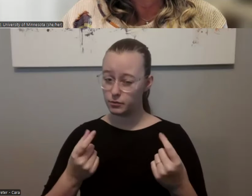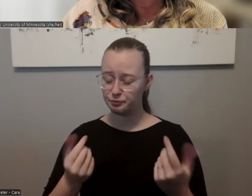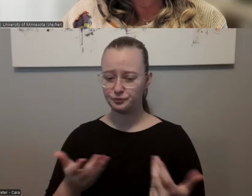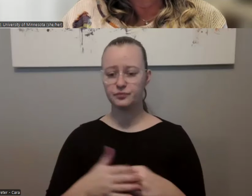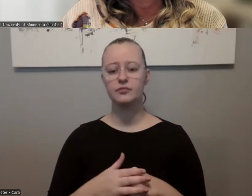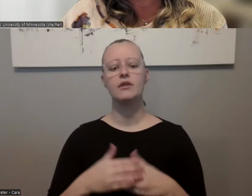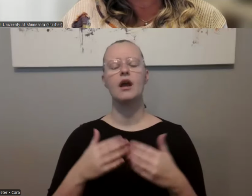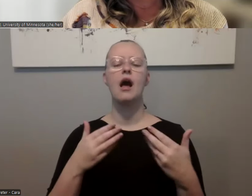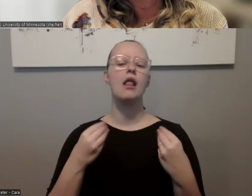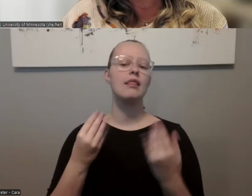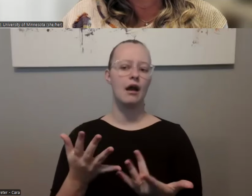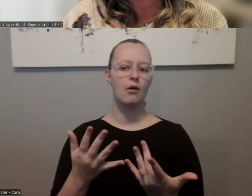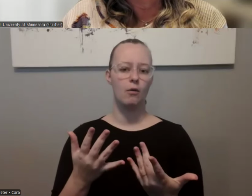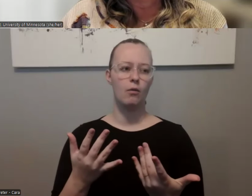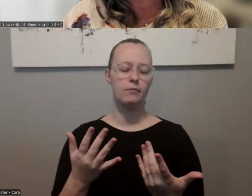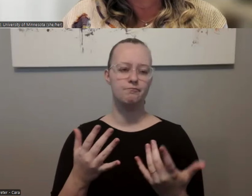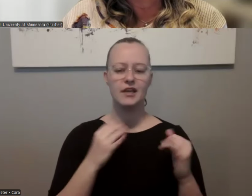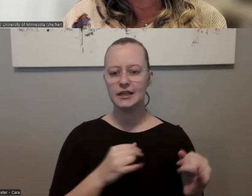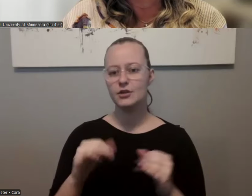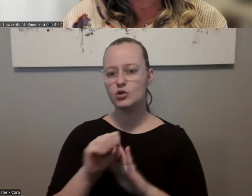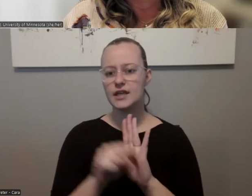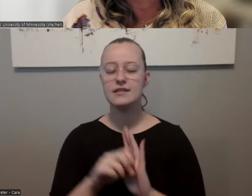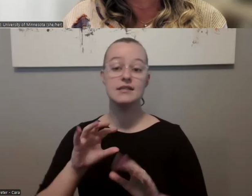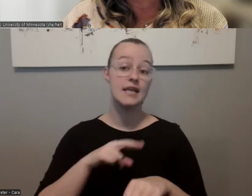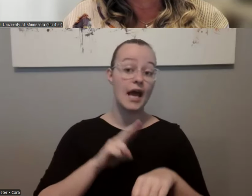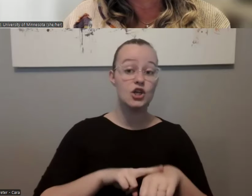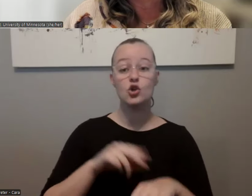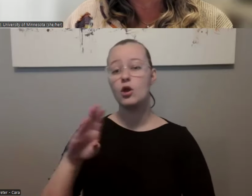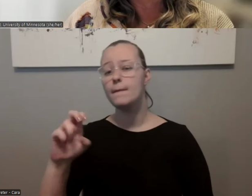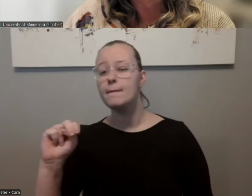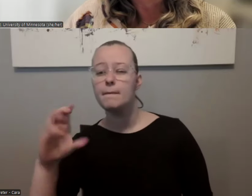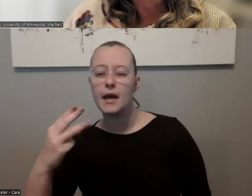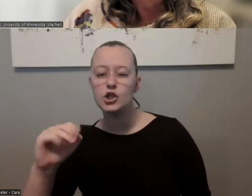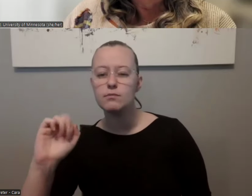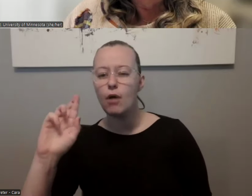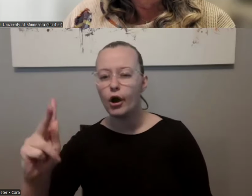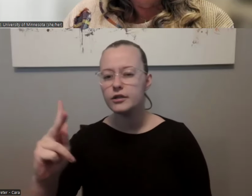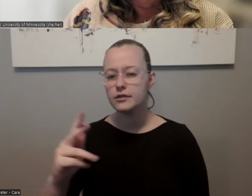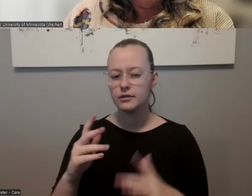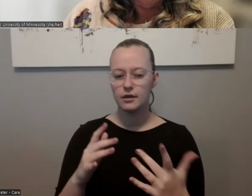individual states national comparatives or national benchmarks that they can compare to.